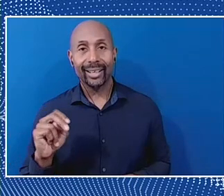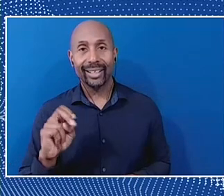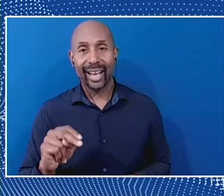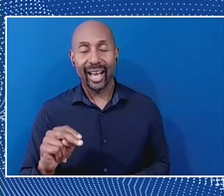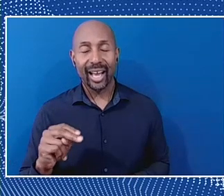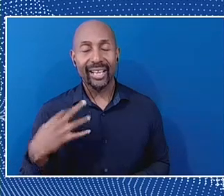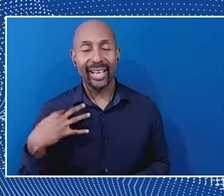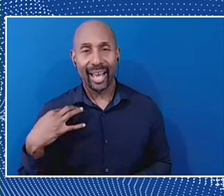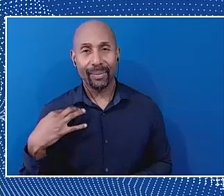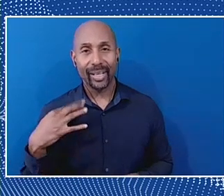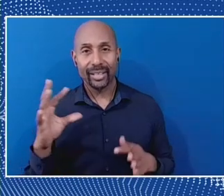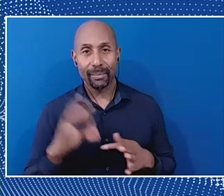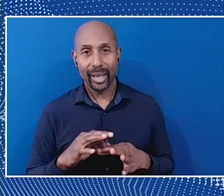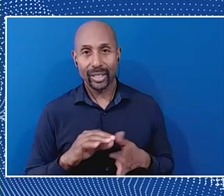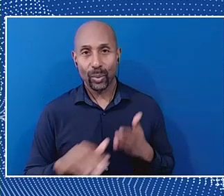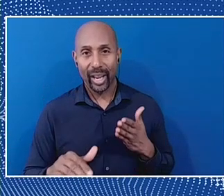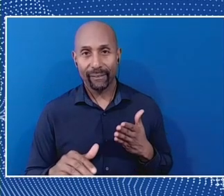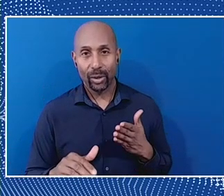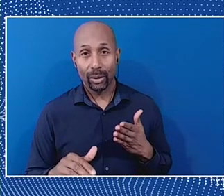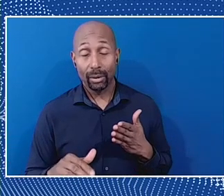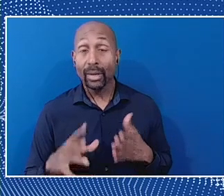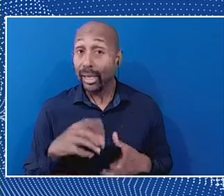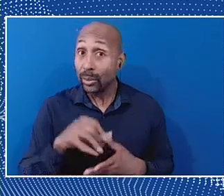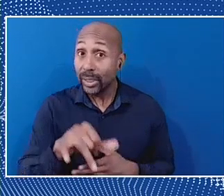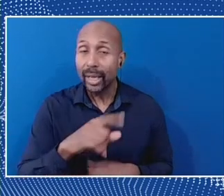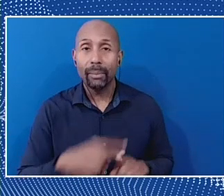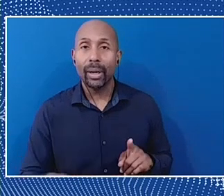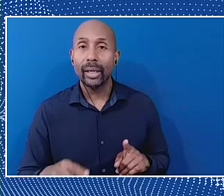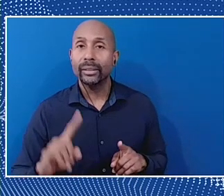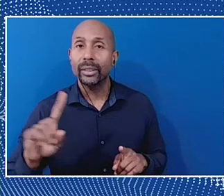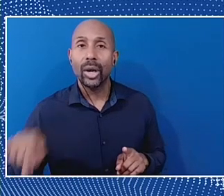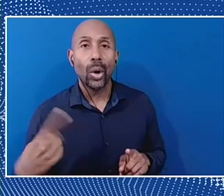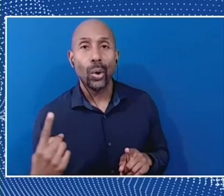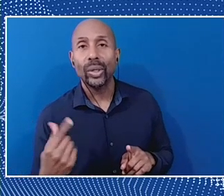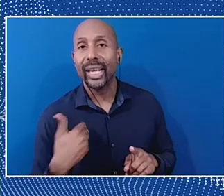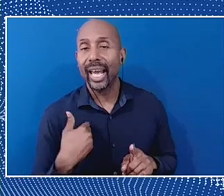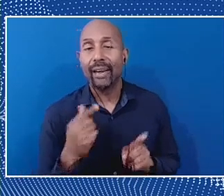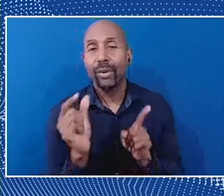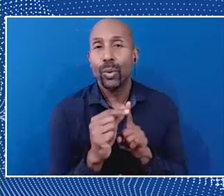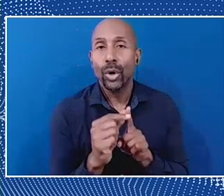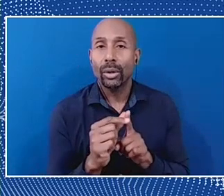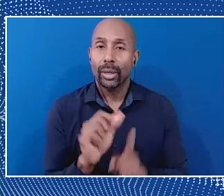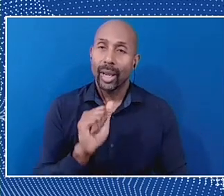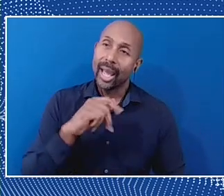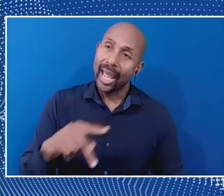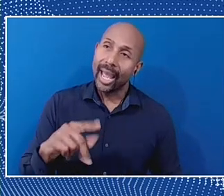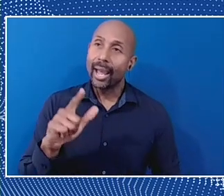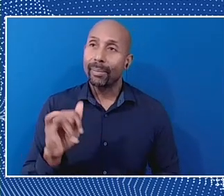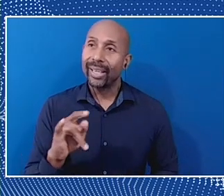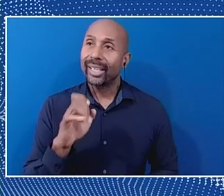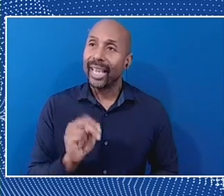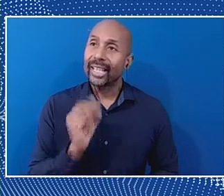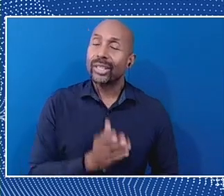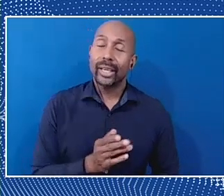only says the word application. It doesn't say without an application. So I think as we're thinking about the language I would like- I wish that it